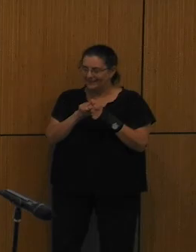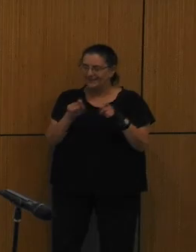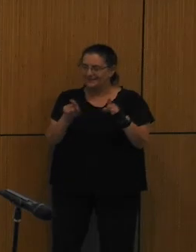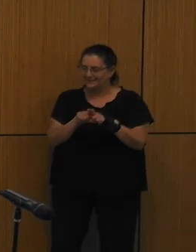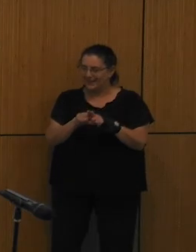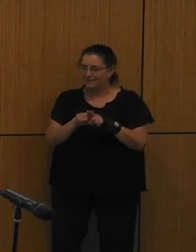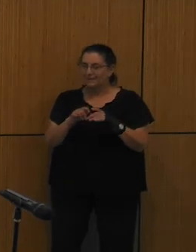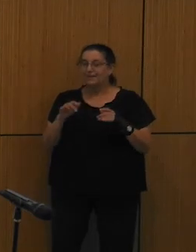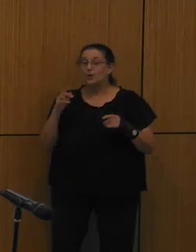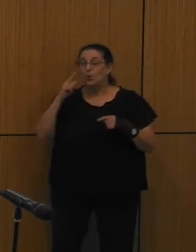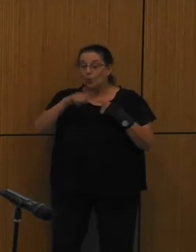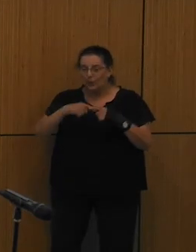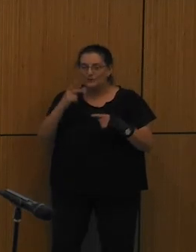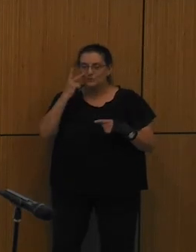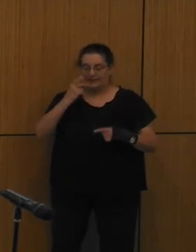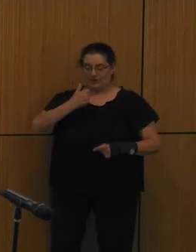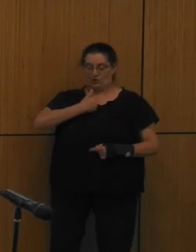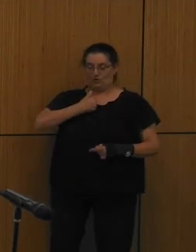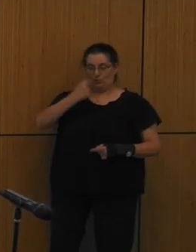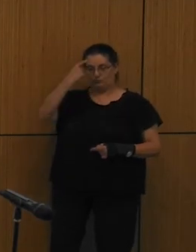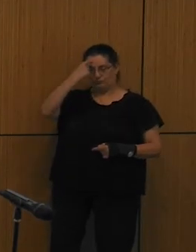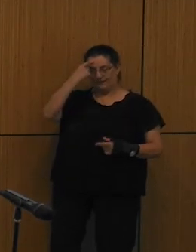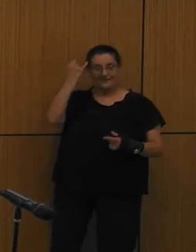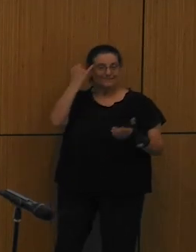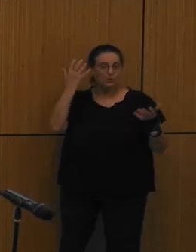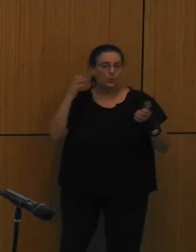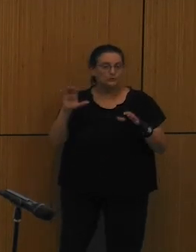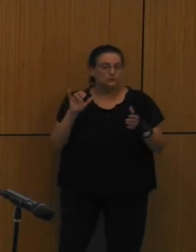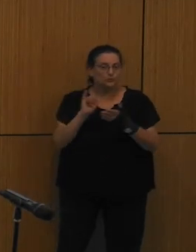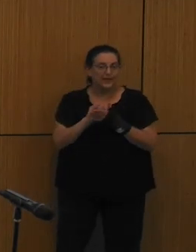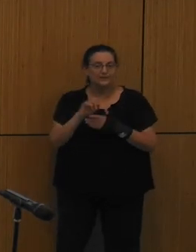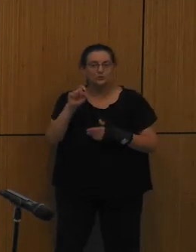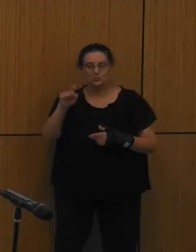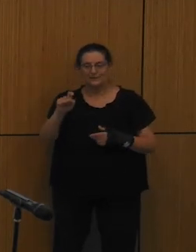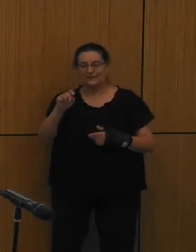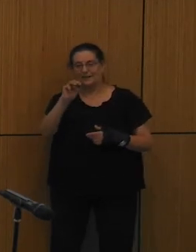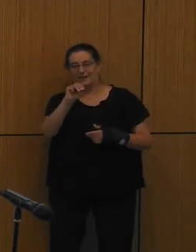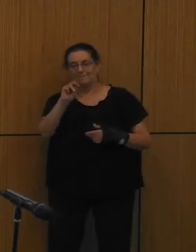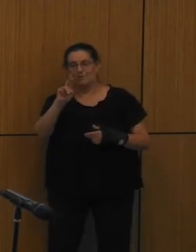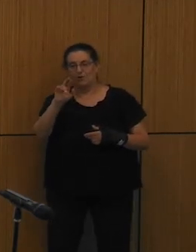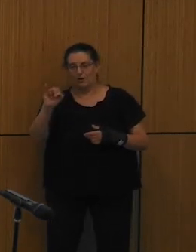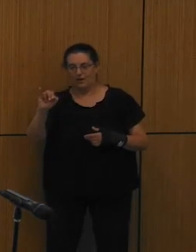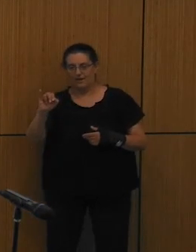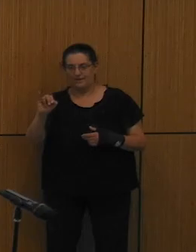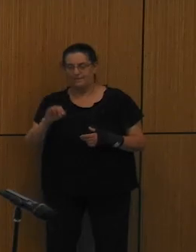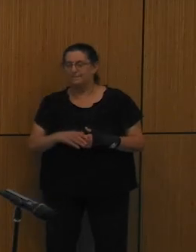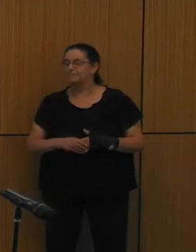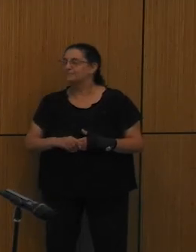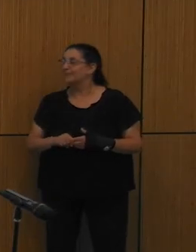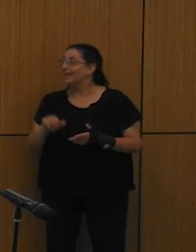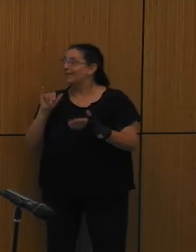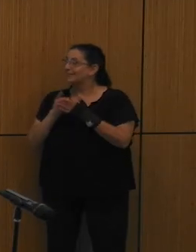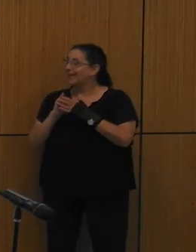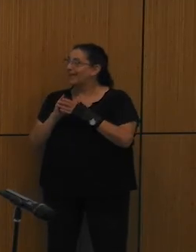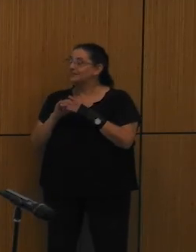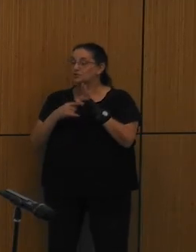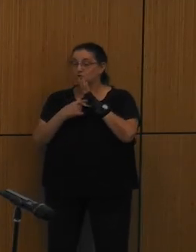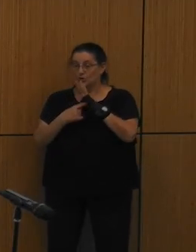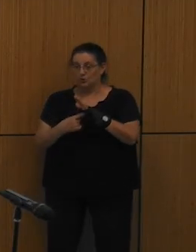For that, we need a tool called MRI or magnetic resonance imaging. This captures those really, like, beautiful,